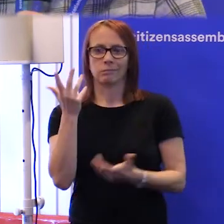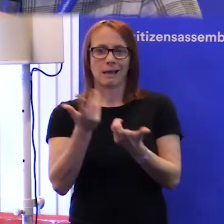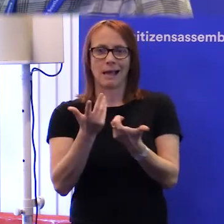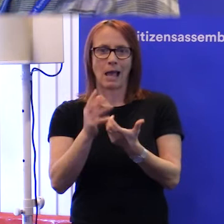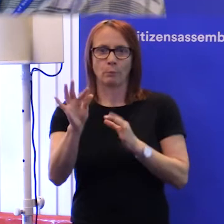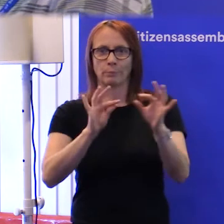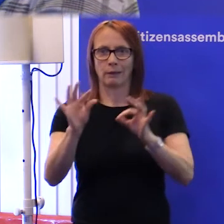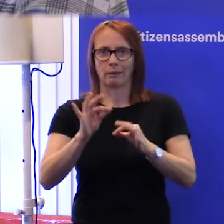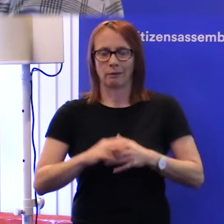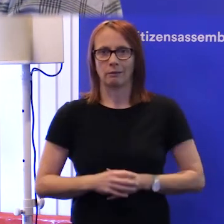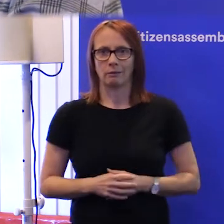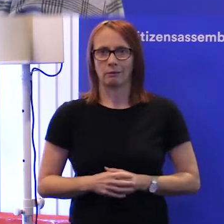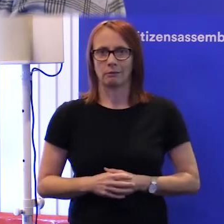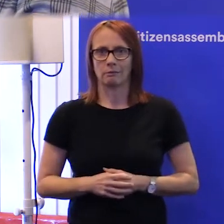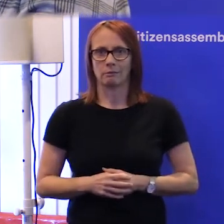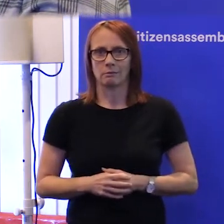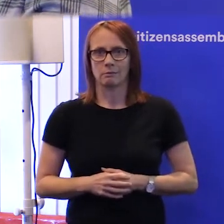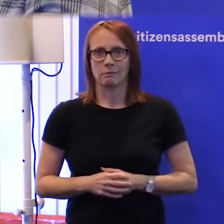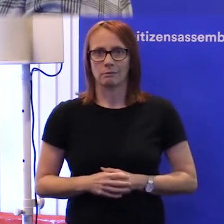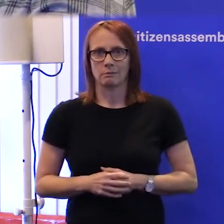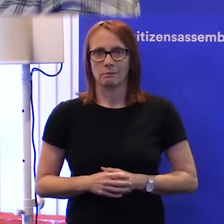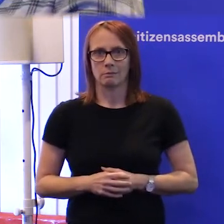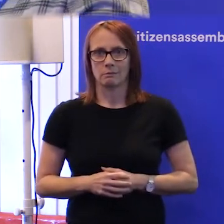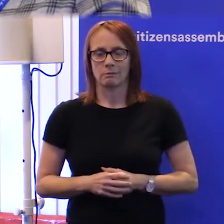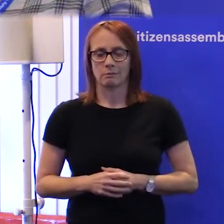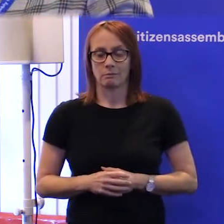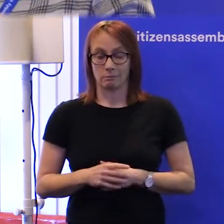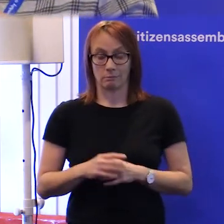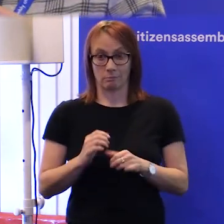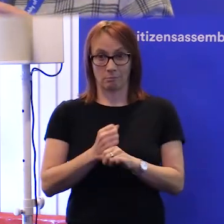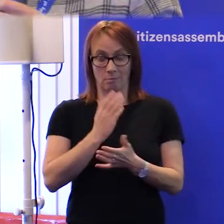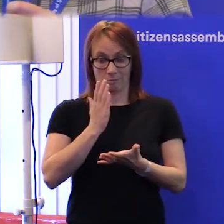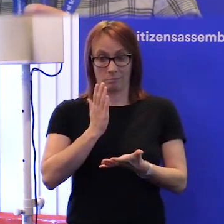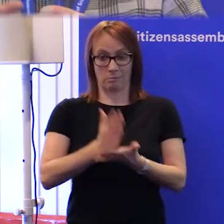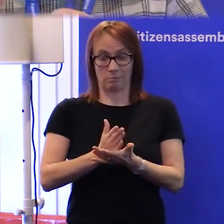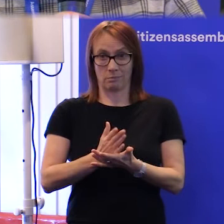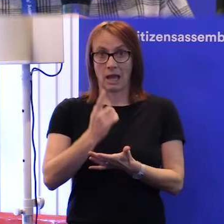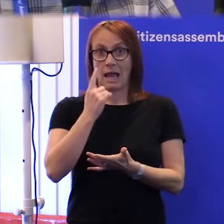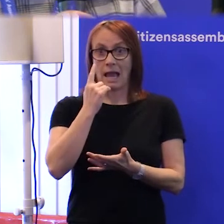and do it in a way that actually makes sure that the evidence that the Assembly